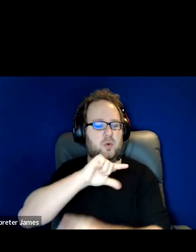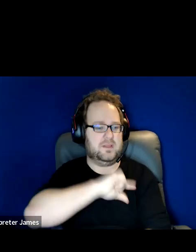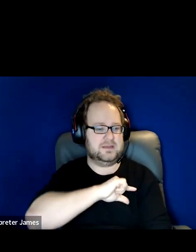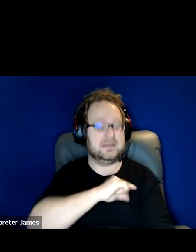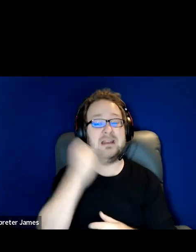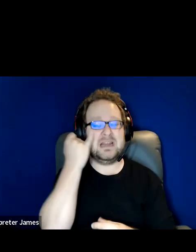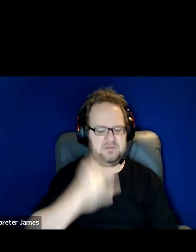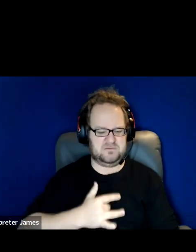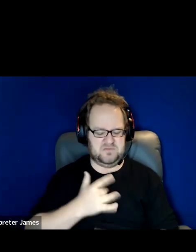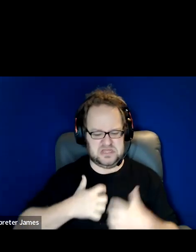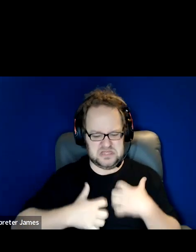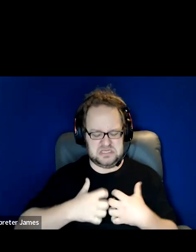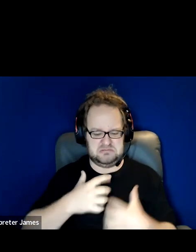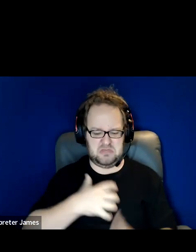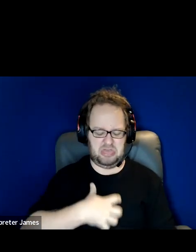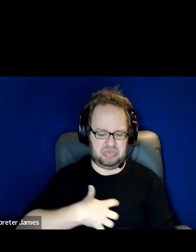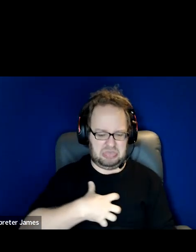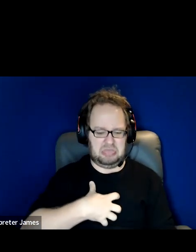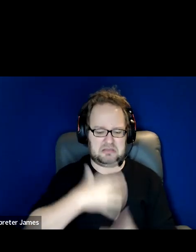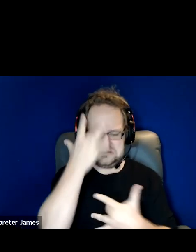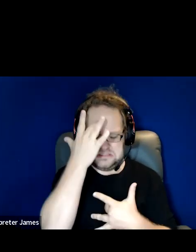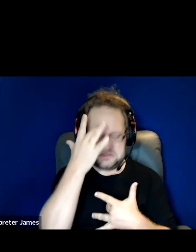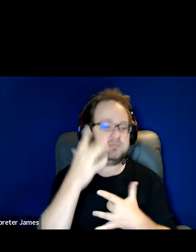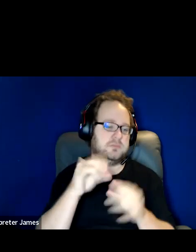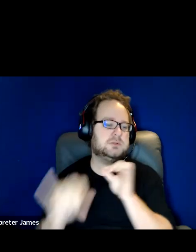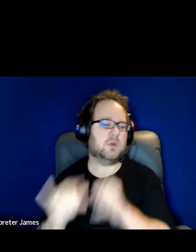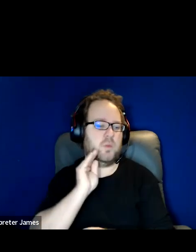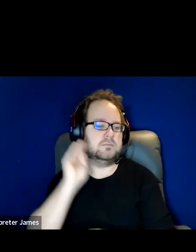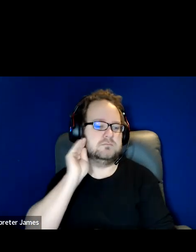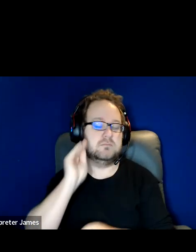and reduce the spread of respiratory viruses. Next slide.